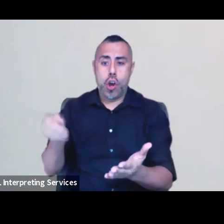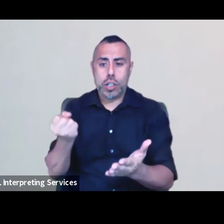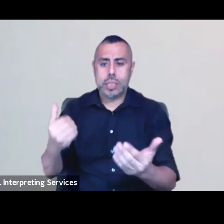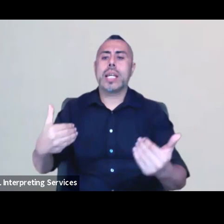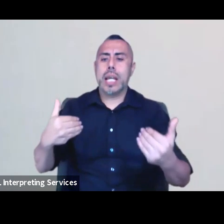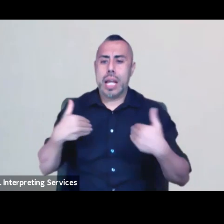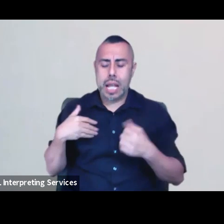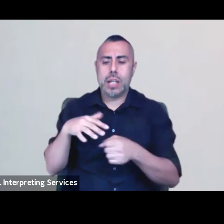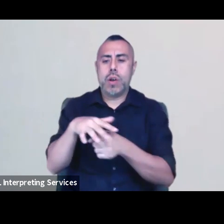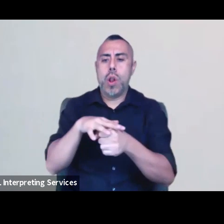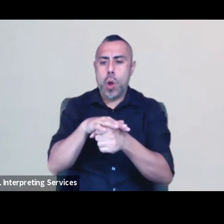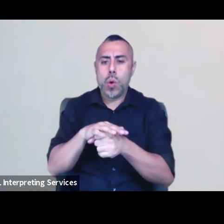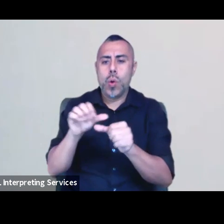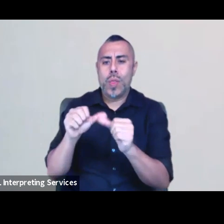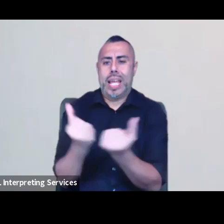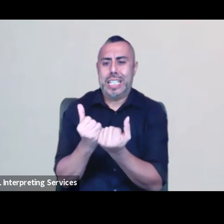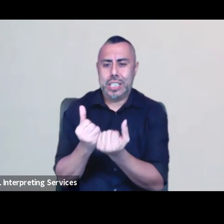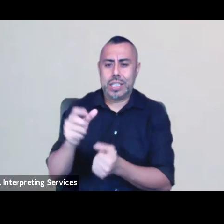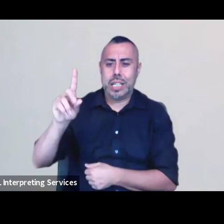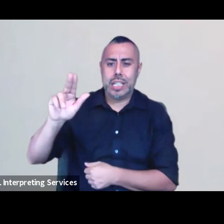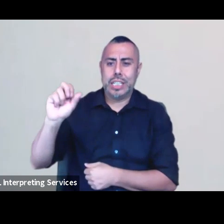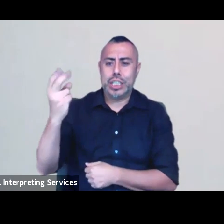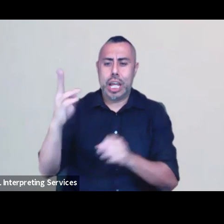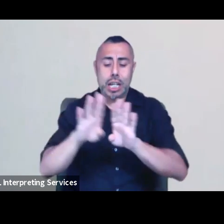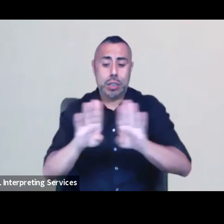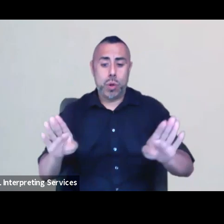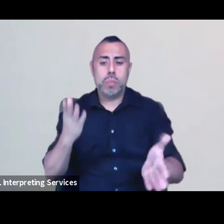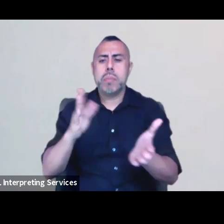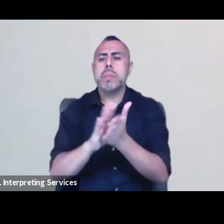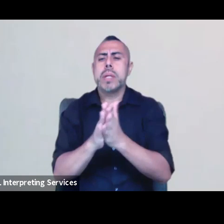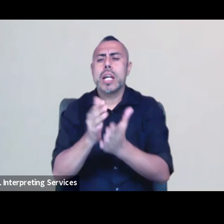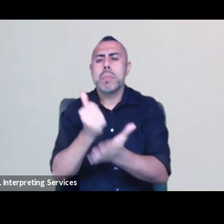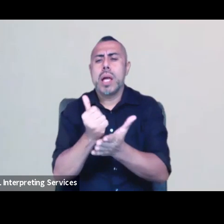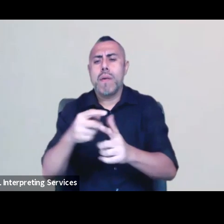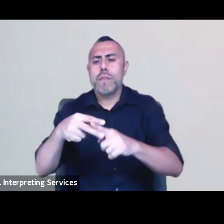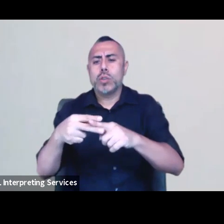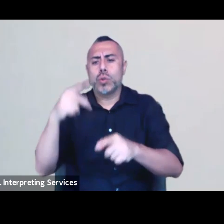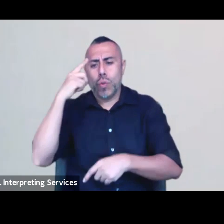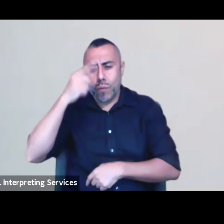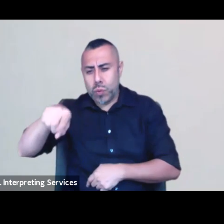that might be a helpful search tool for local arts agencies in your area.